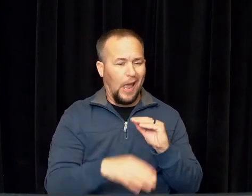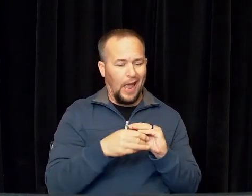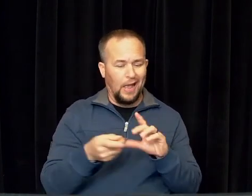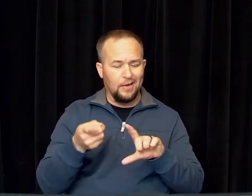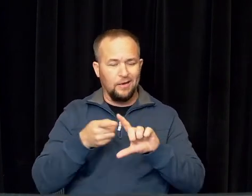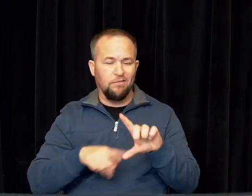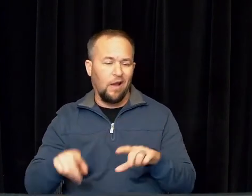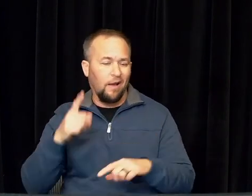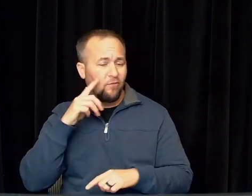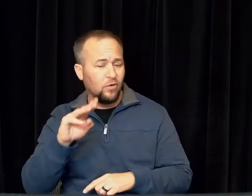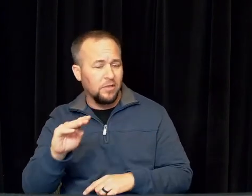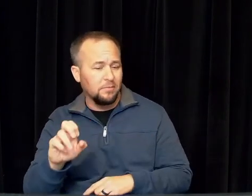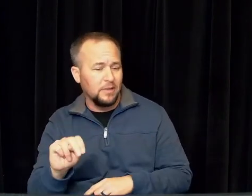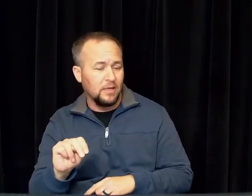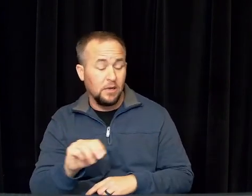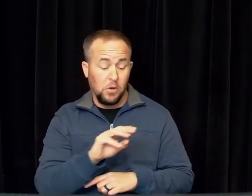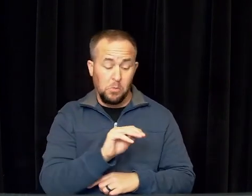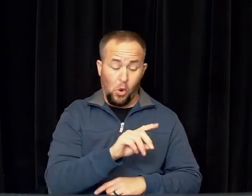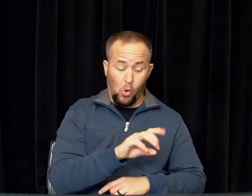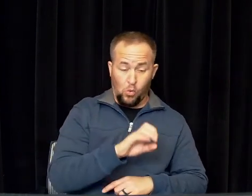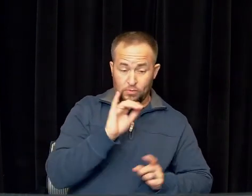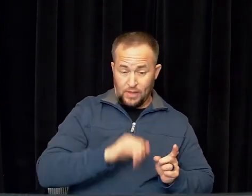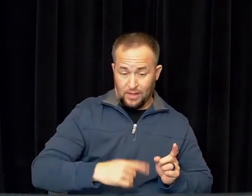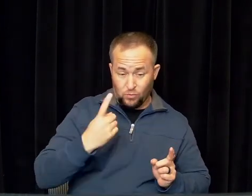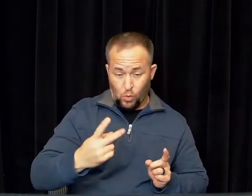The mode is the one that you see the most